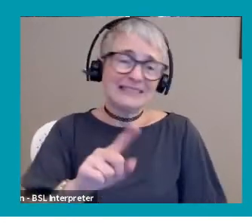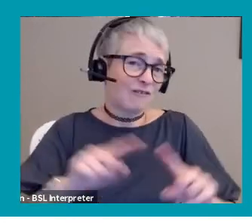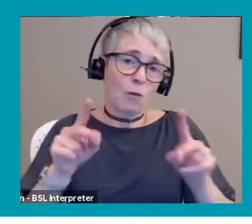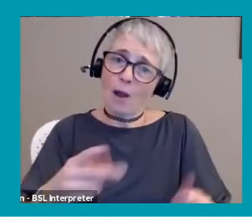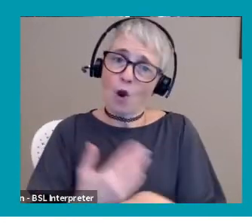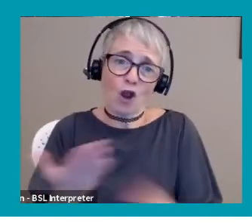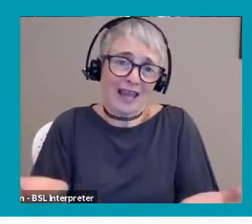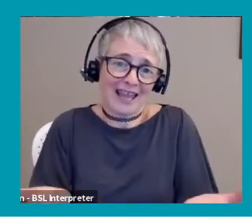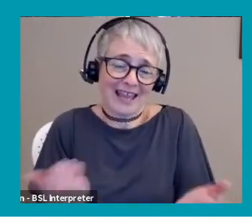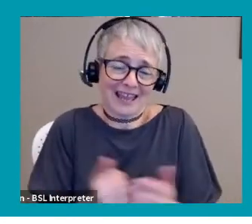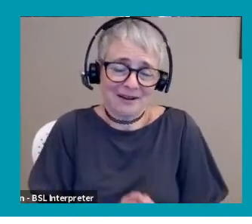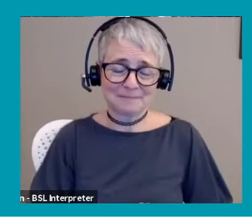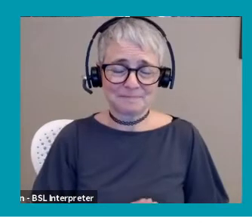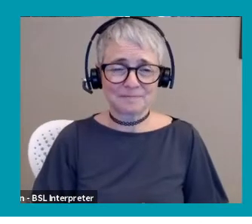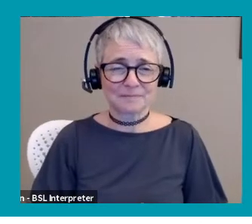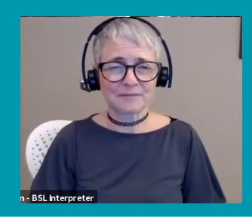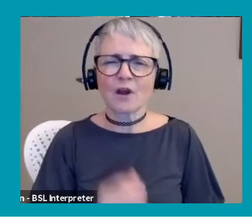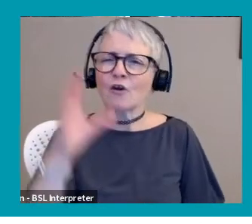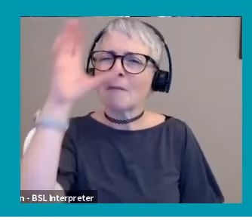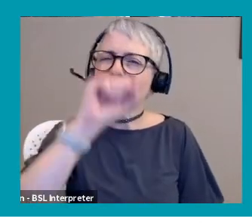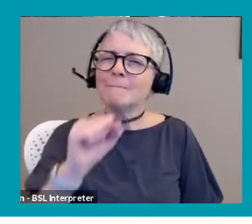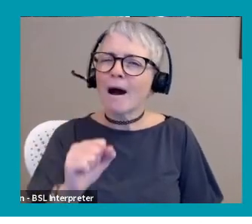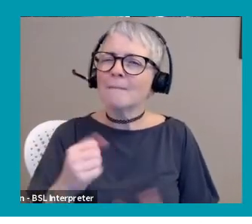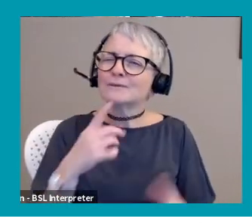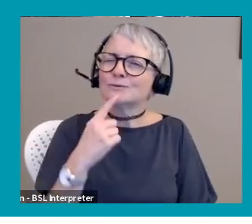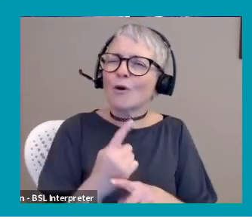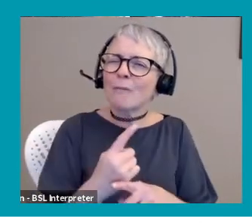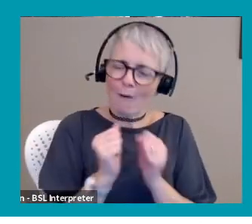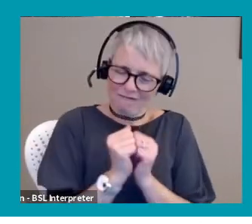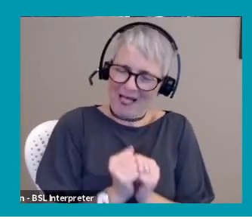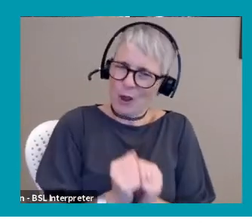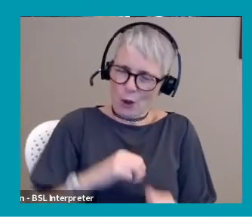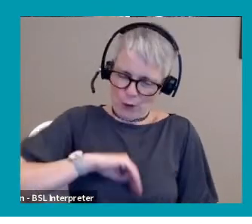So remember what we said about your values? It comes down to what it is you are looking for.